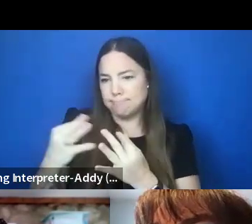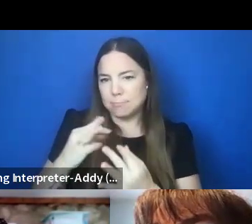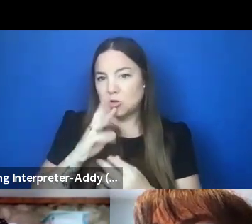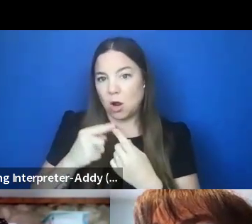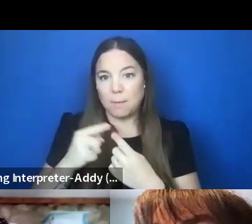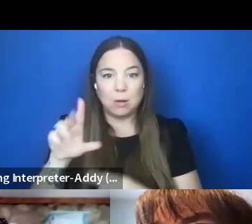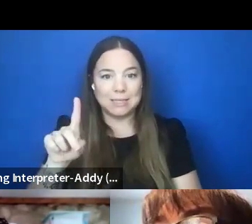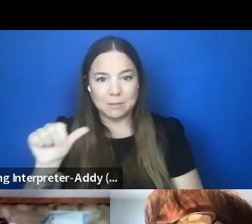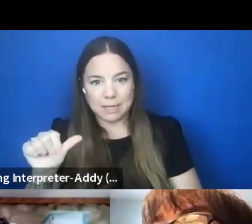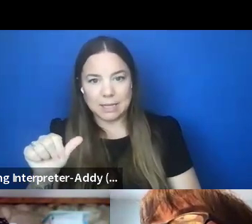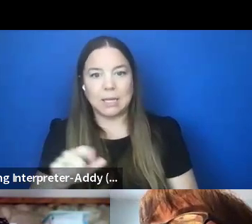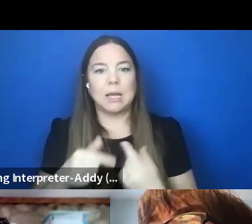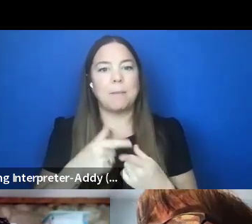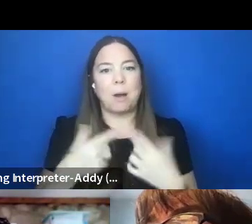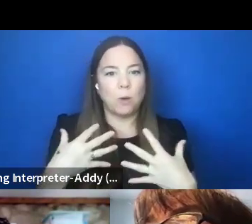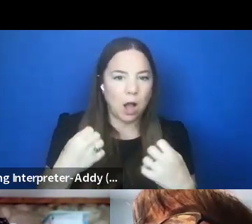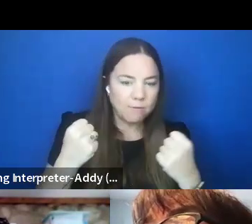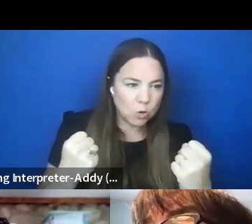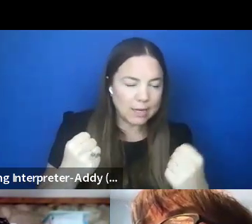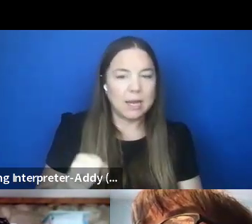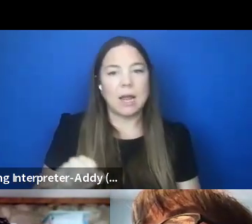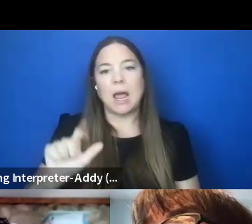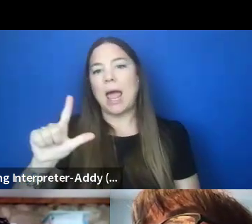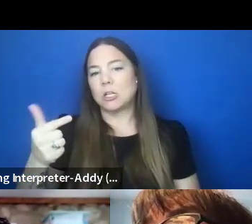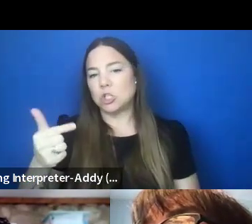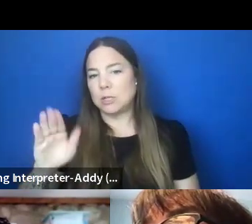Don Dew: recovery. We talked about LGBT people and